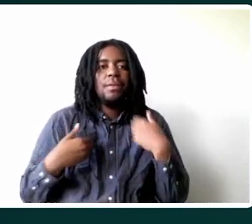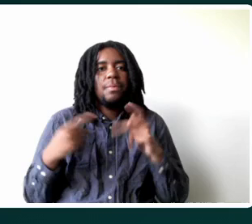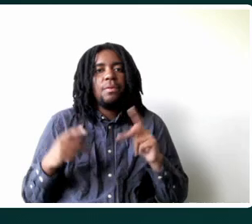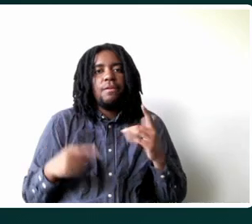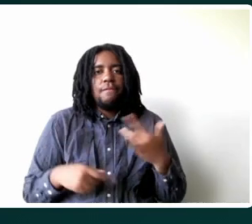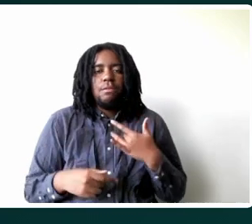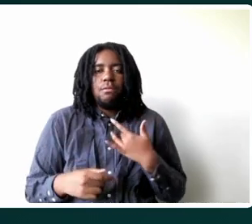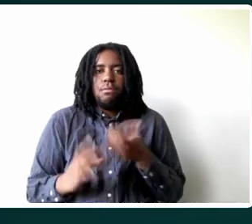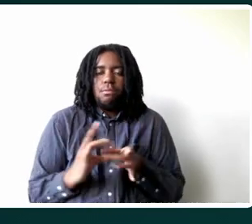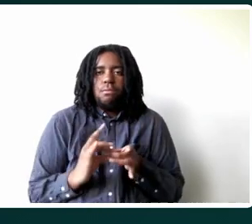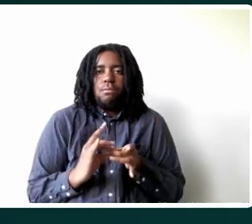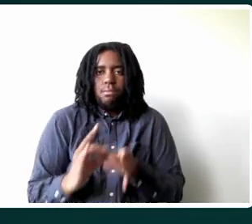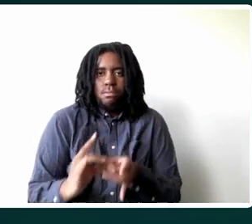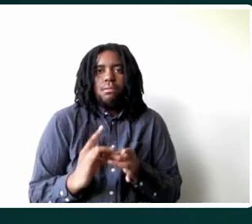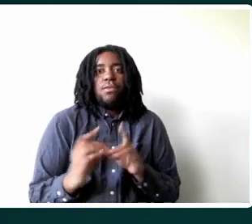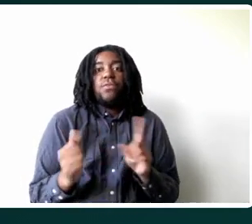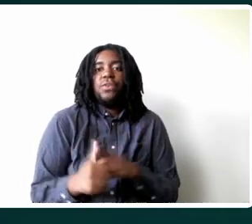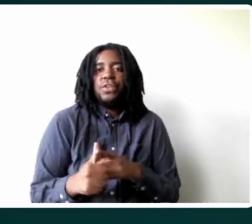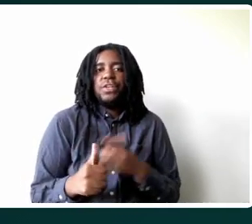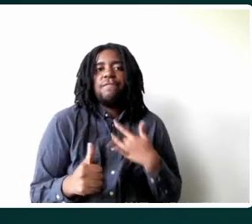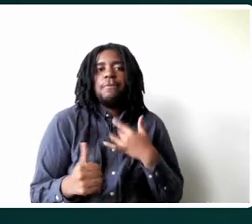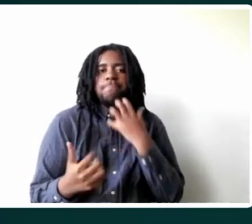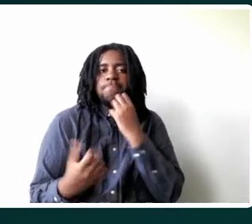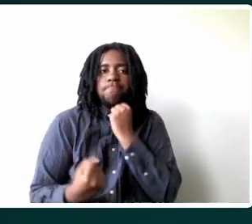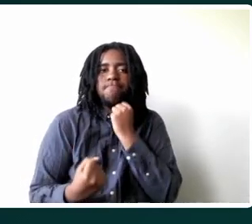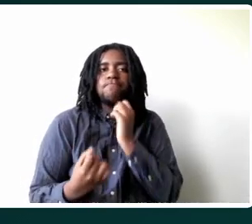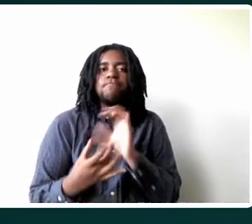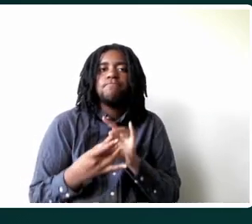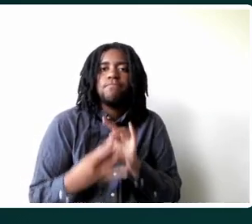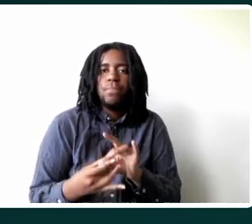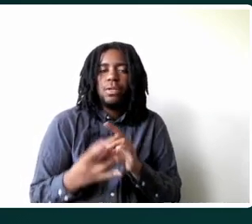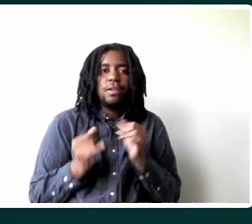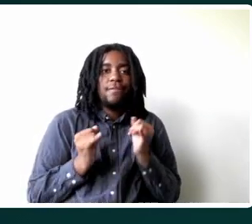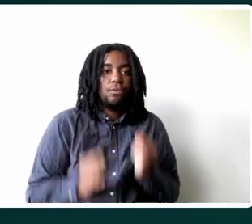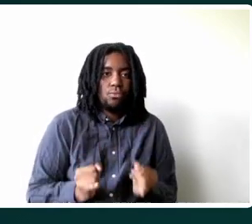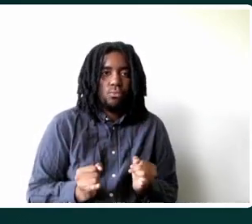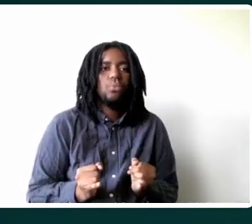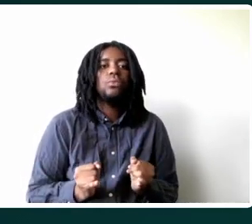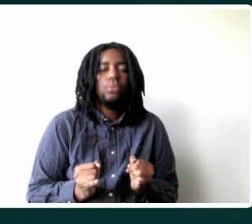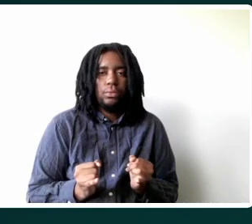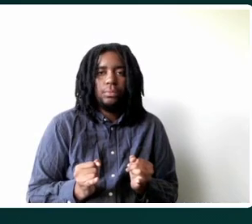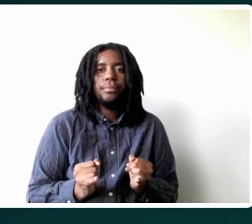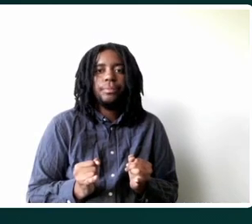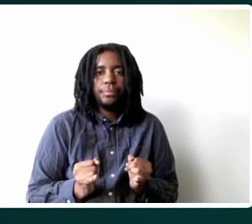and a sense that they are seen as individuals and understanding that the United States is a